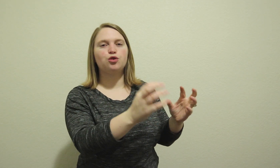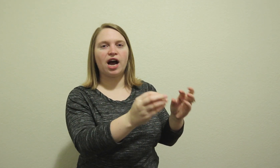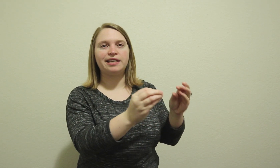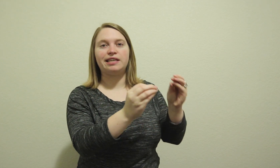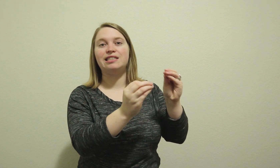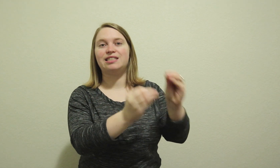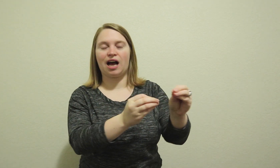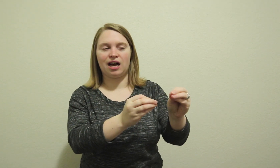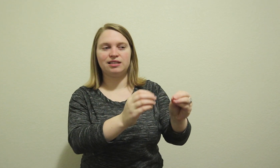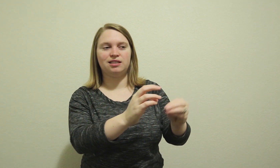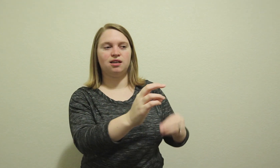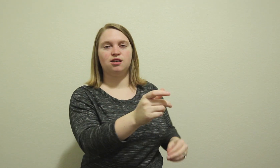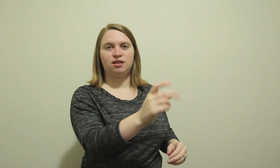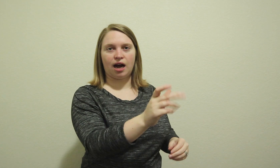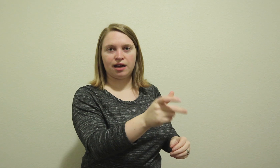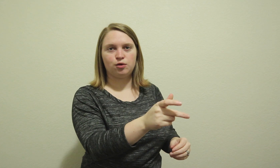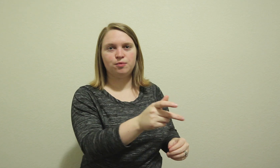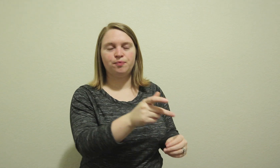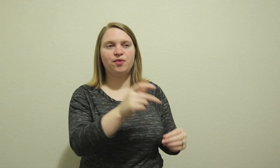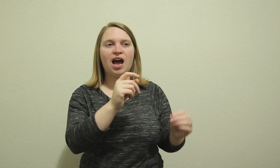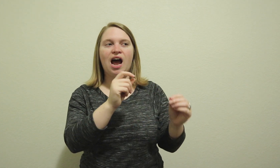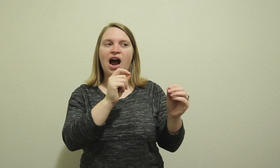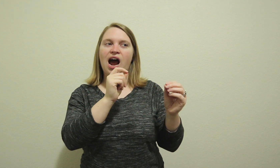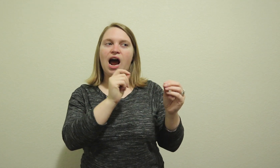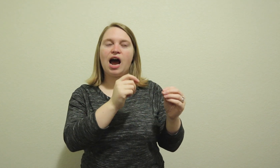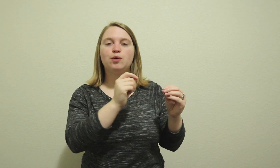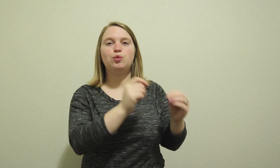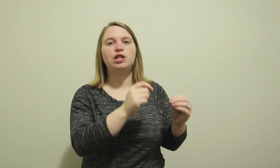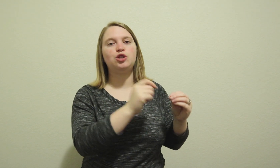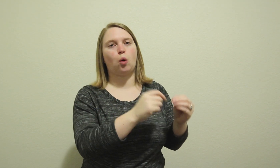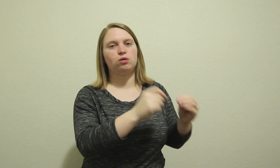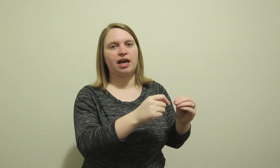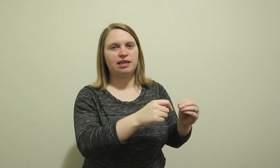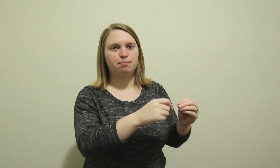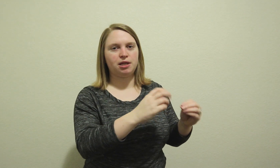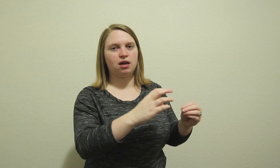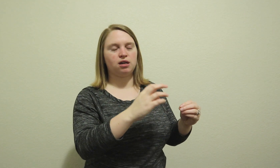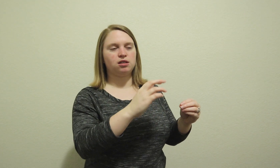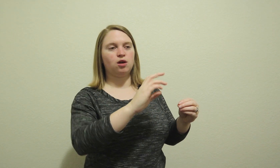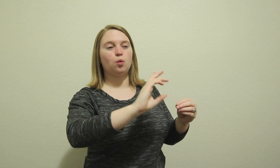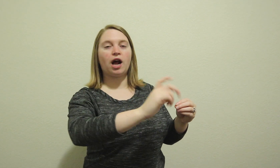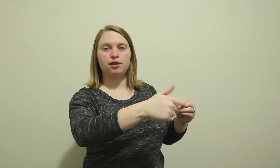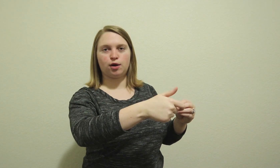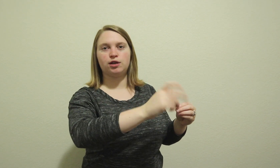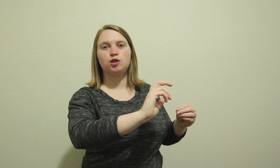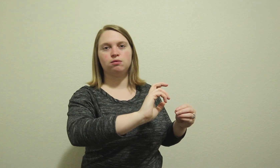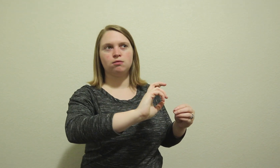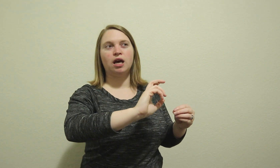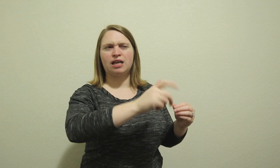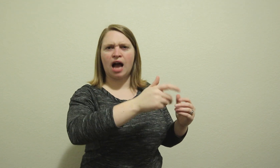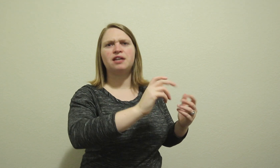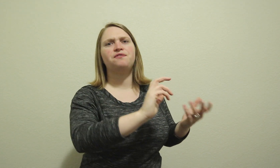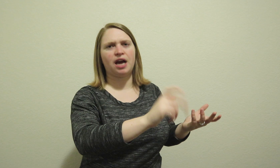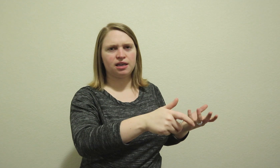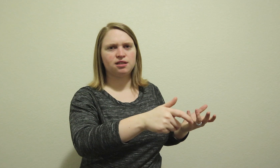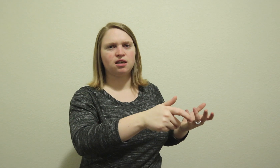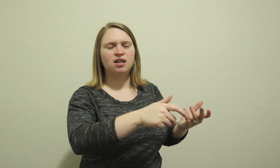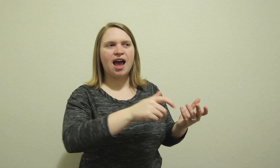grinding size dial I really don't like it because when I turn it kind of fast